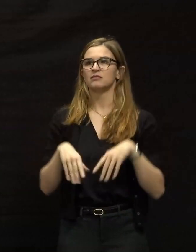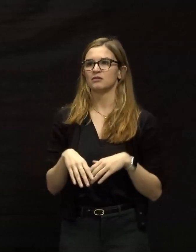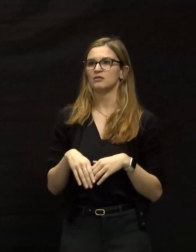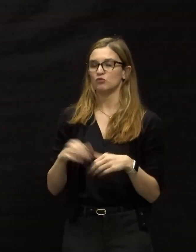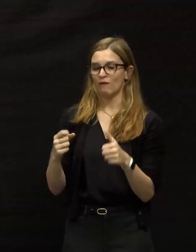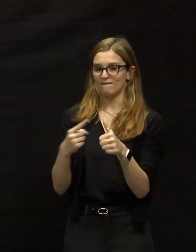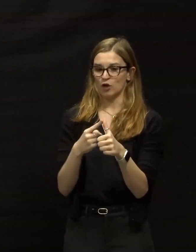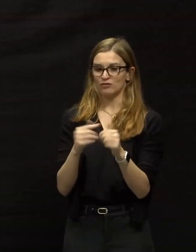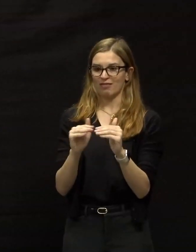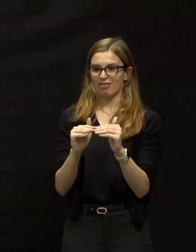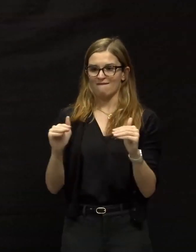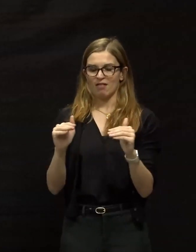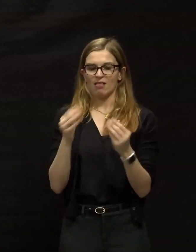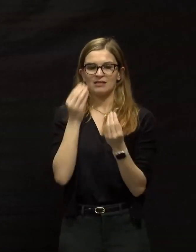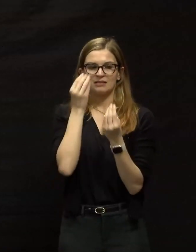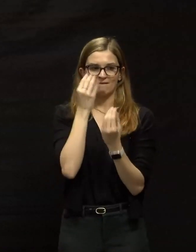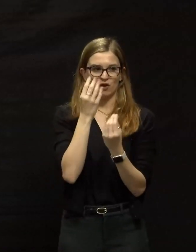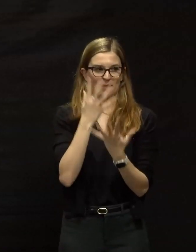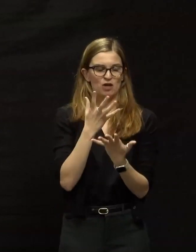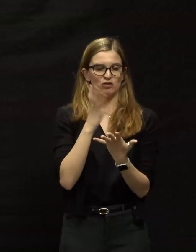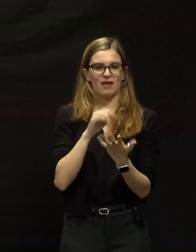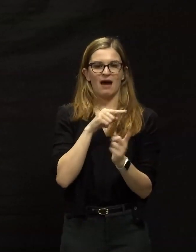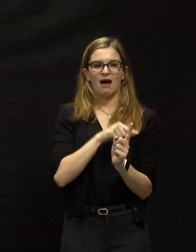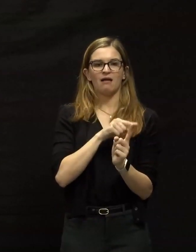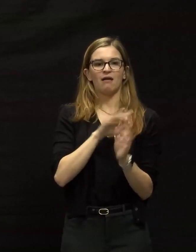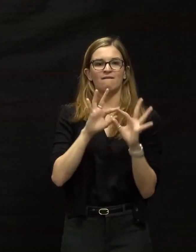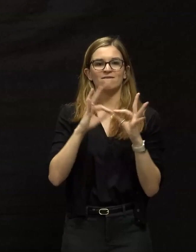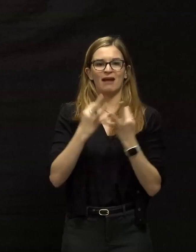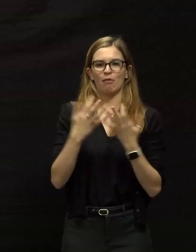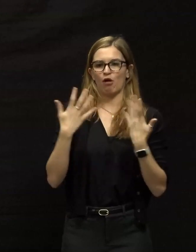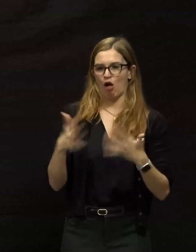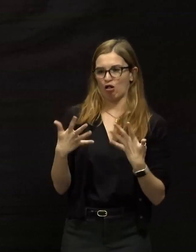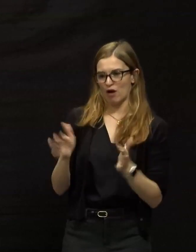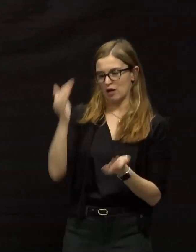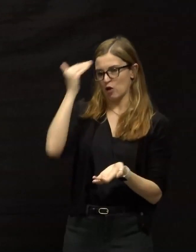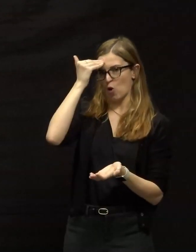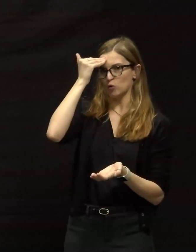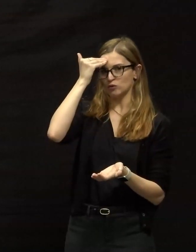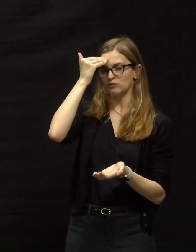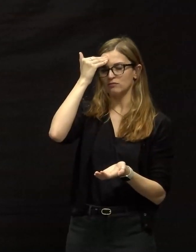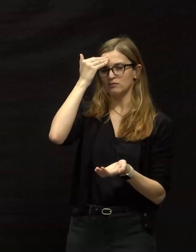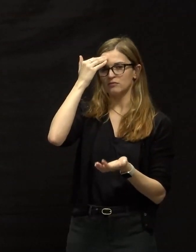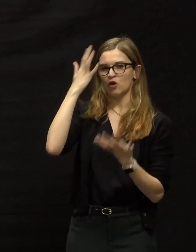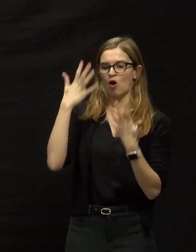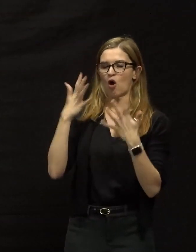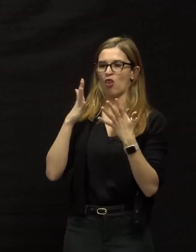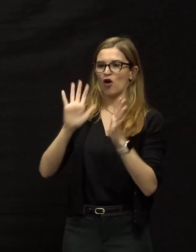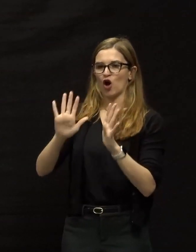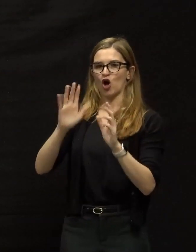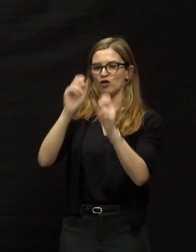and there are three levels. So the first level is information that the family is already aware of.